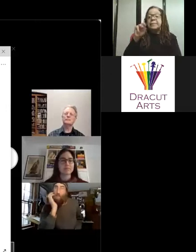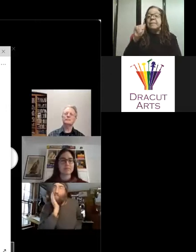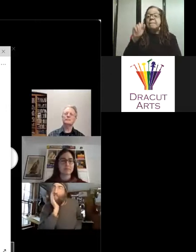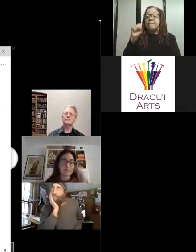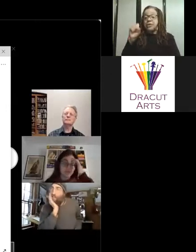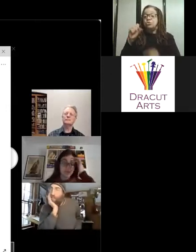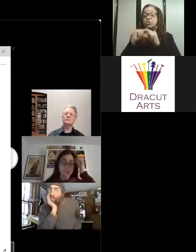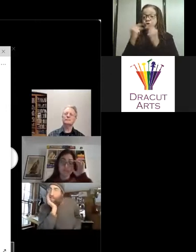which is sort of